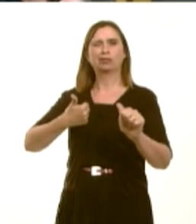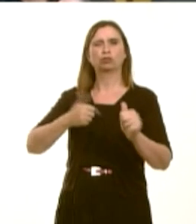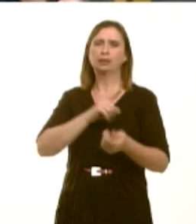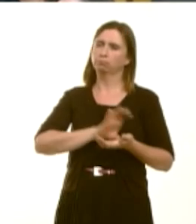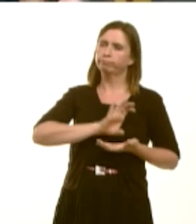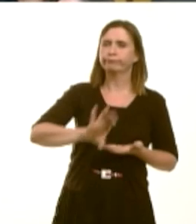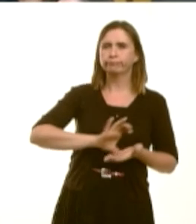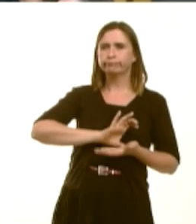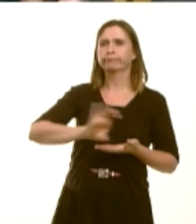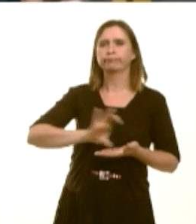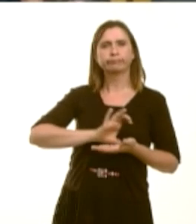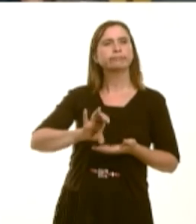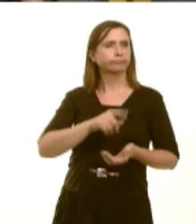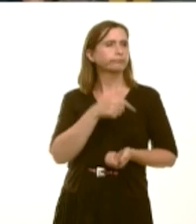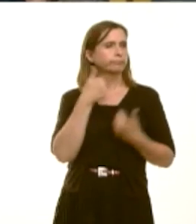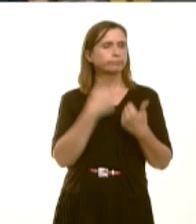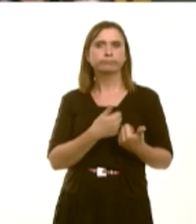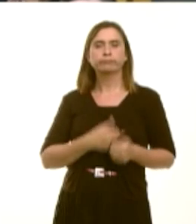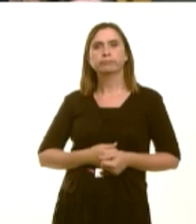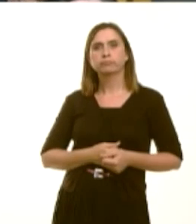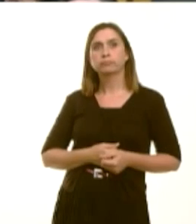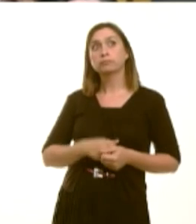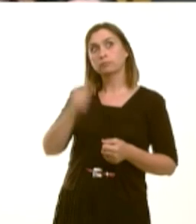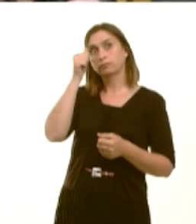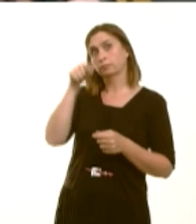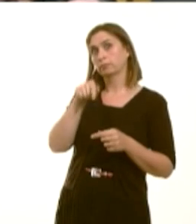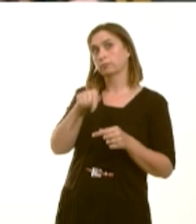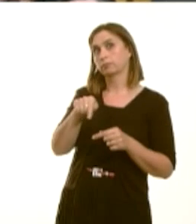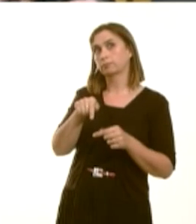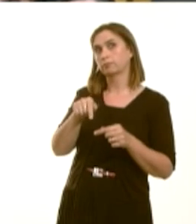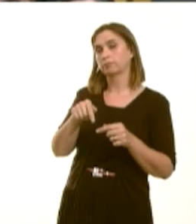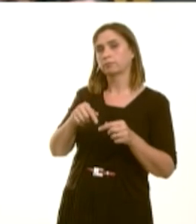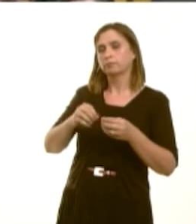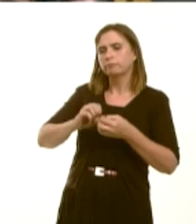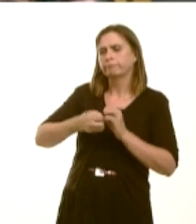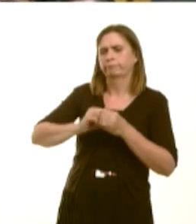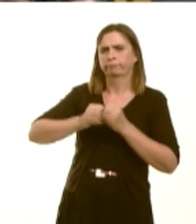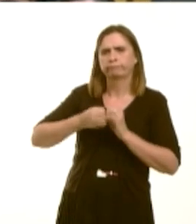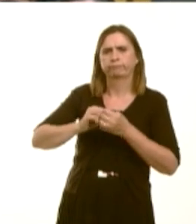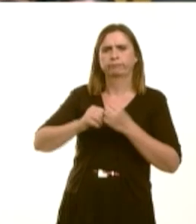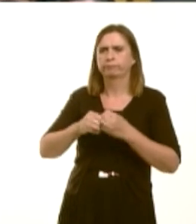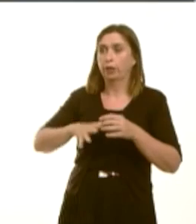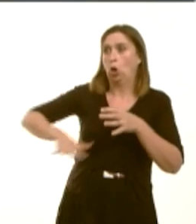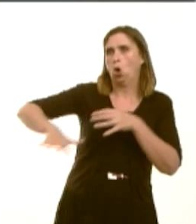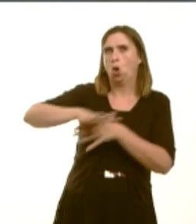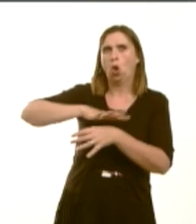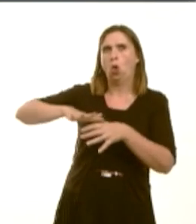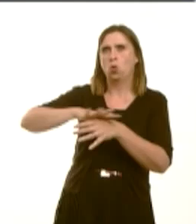And the project does use localó. The production is of local products and high-quality training